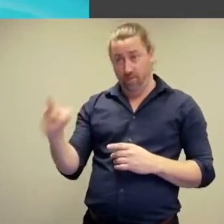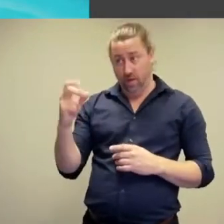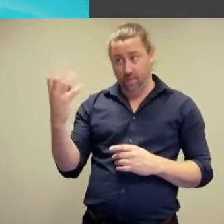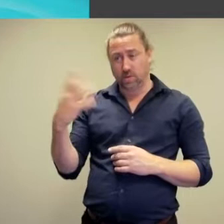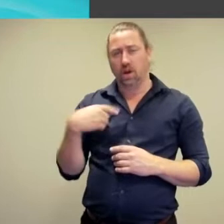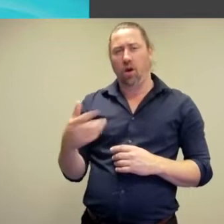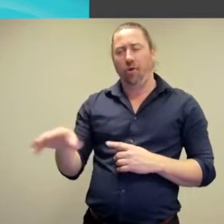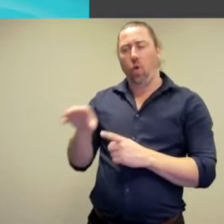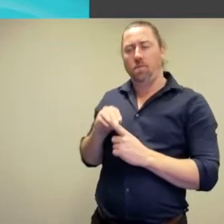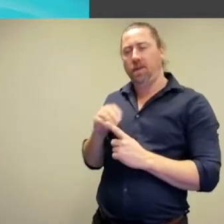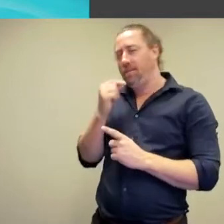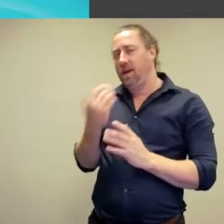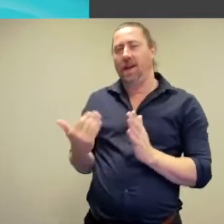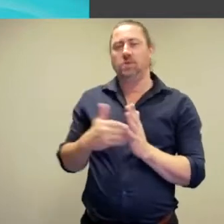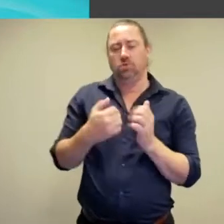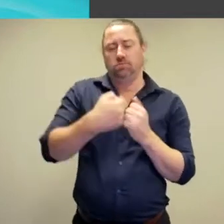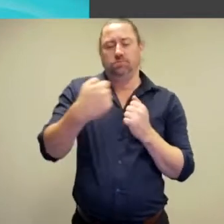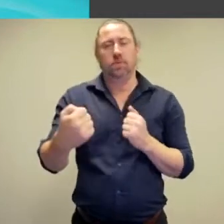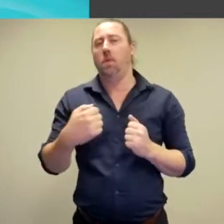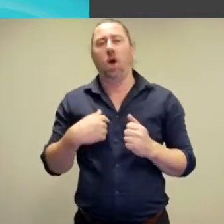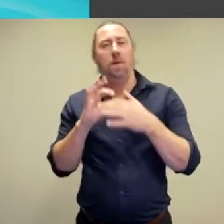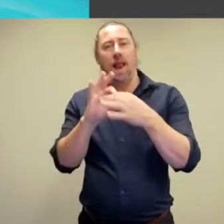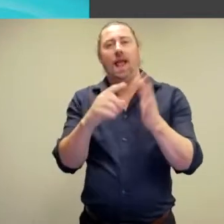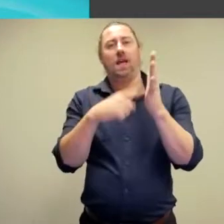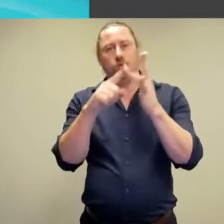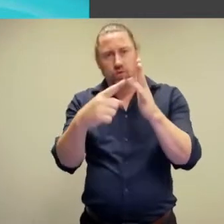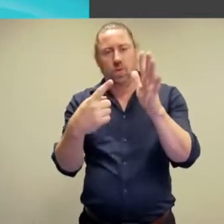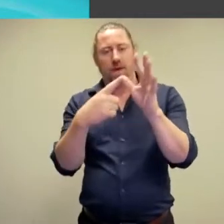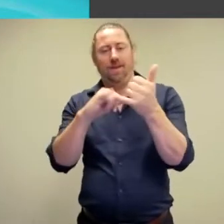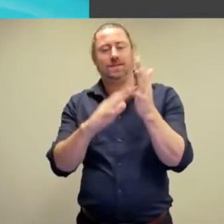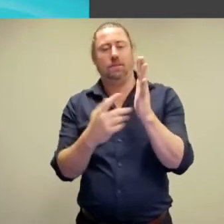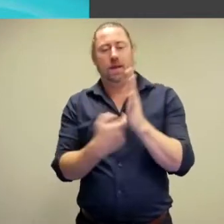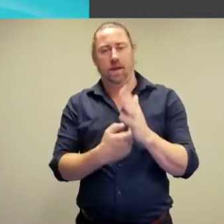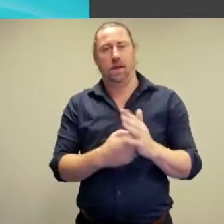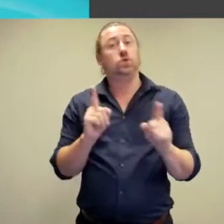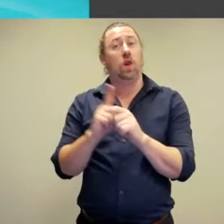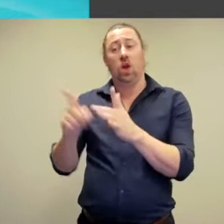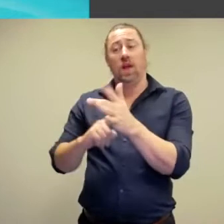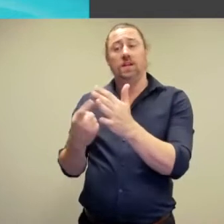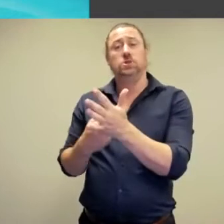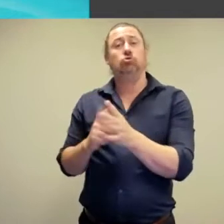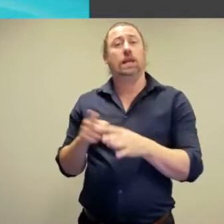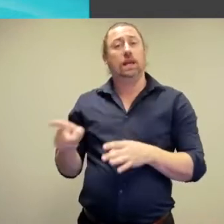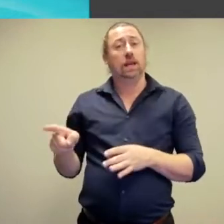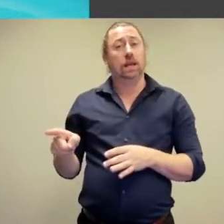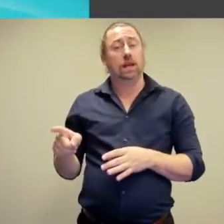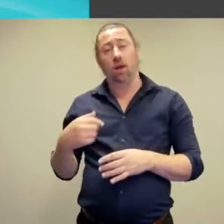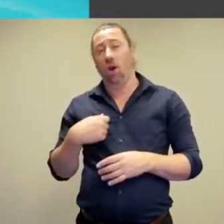but I’ll be using ASMR. Like Jerry Saltz, I want to argue that